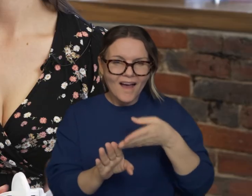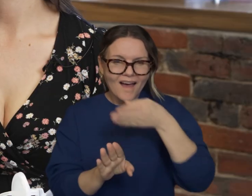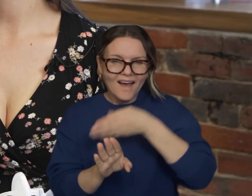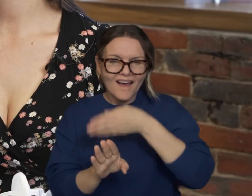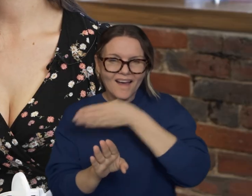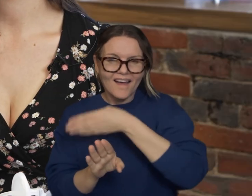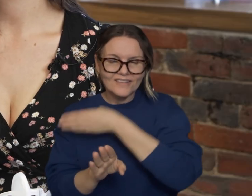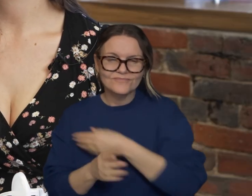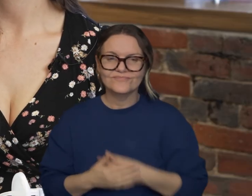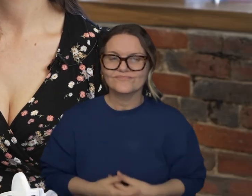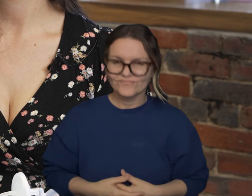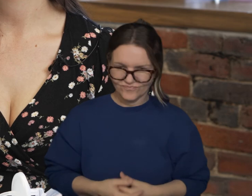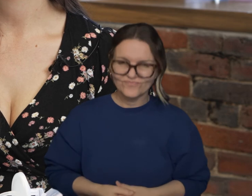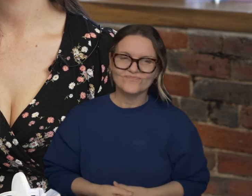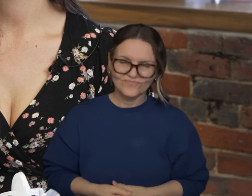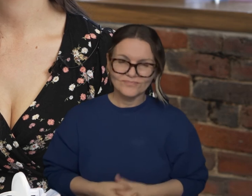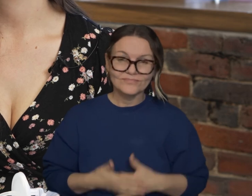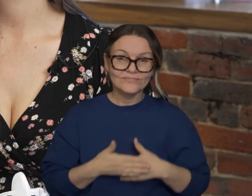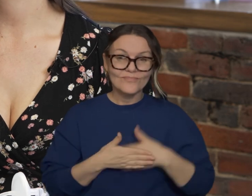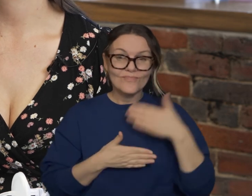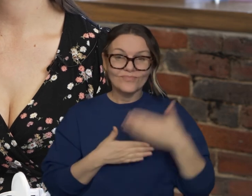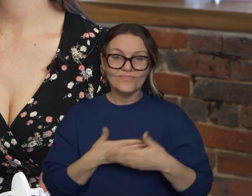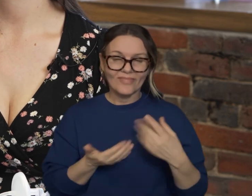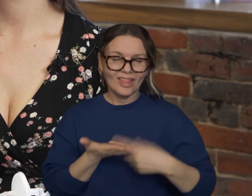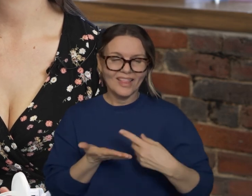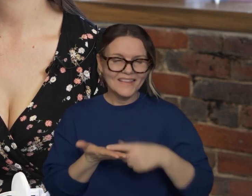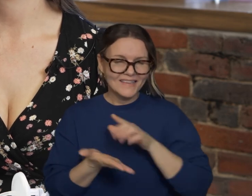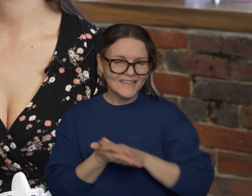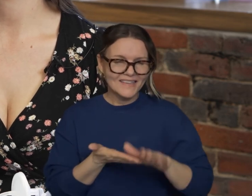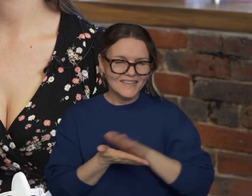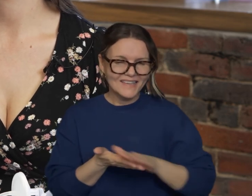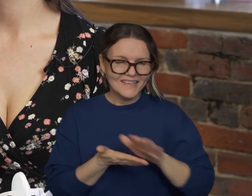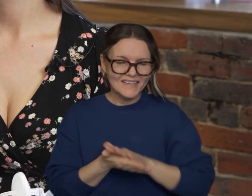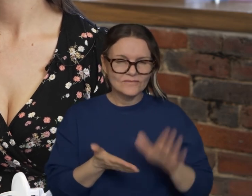when you do clean cleaning we typically recommend following the guidelines set out by the CDC